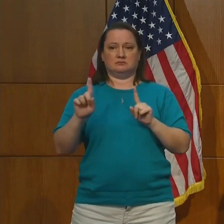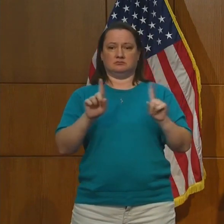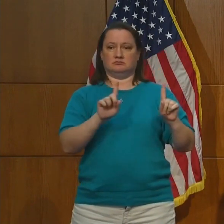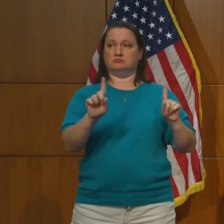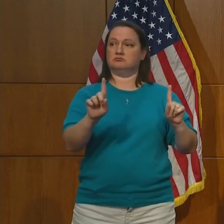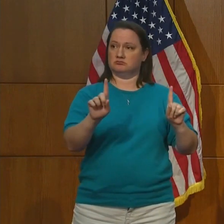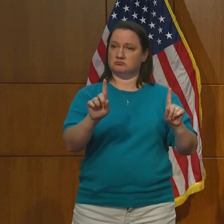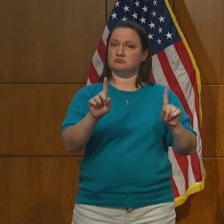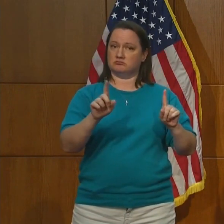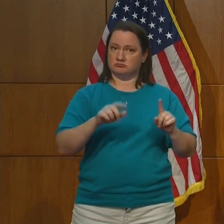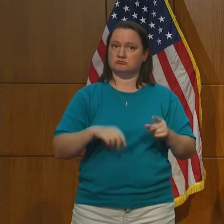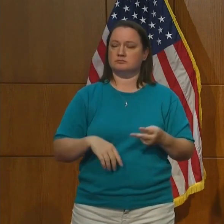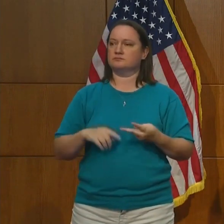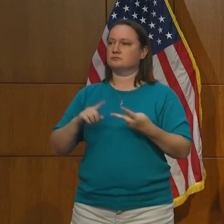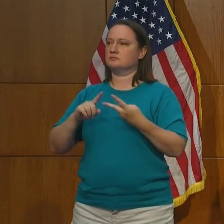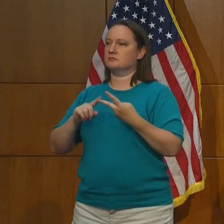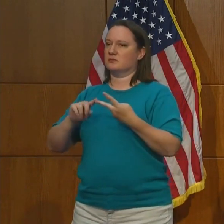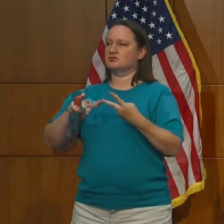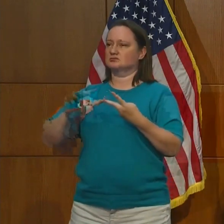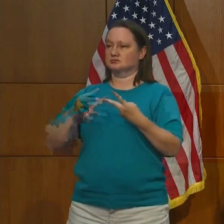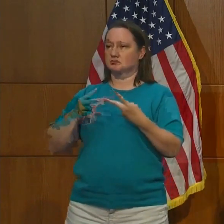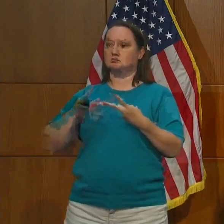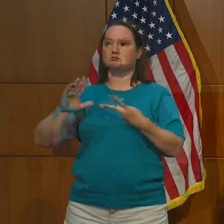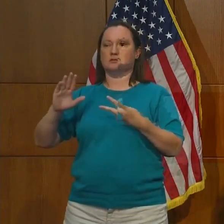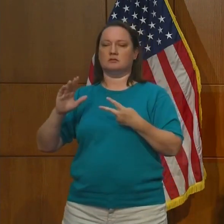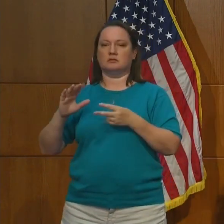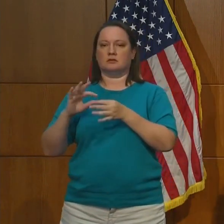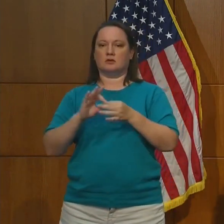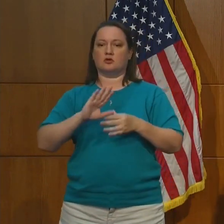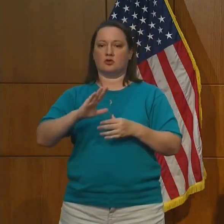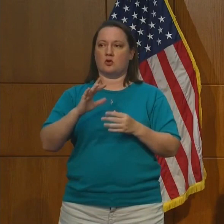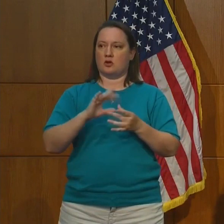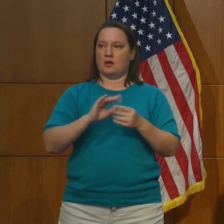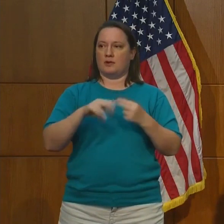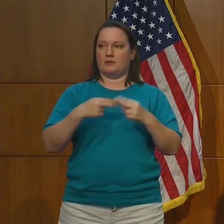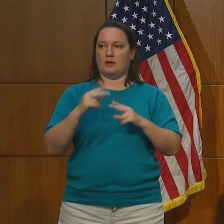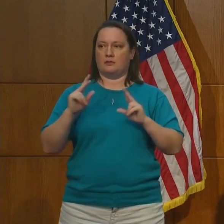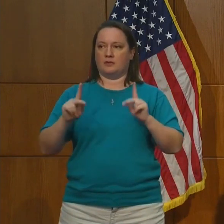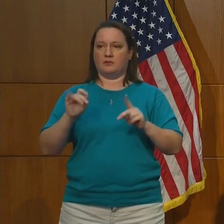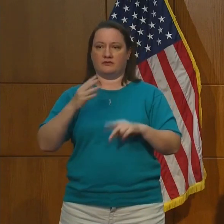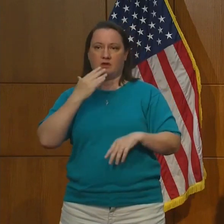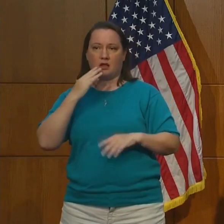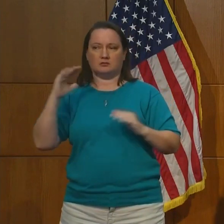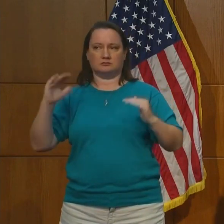IN PROTEST PIECE WE WILL ENCOURAGE TO WEAR TO PARK. AND